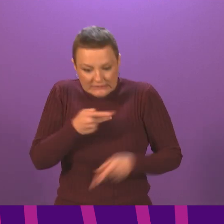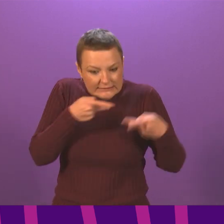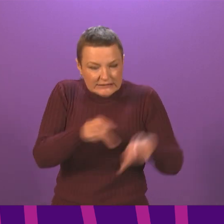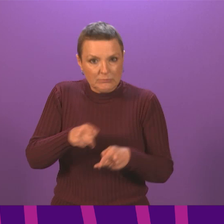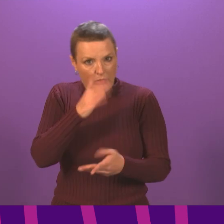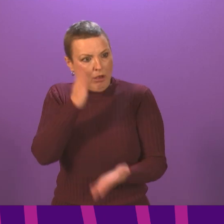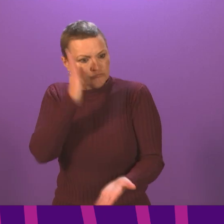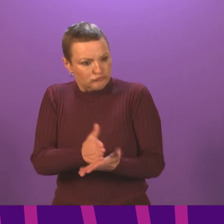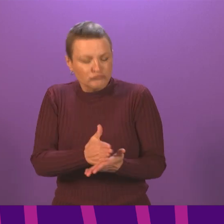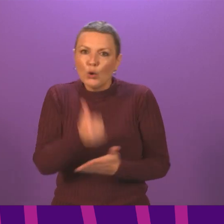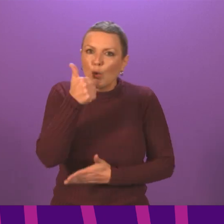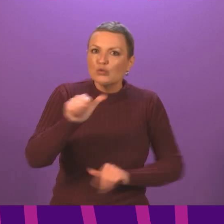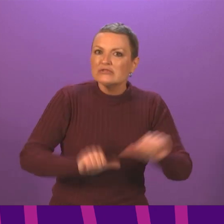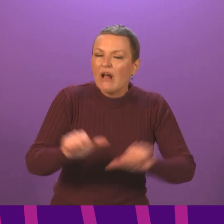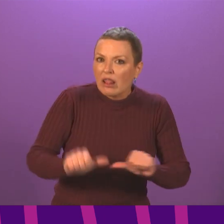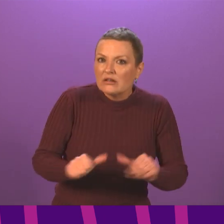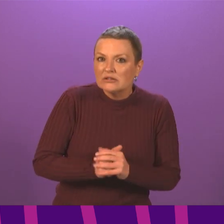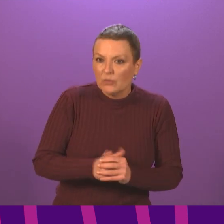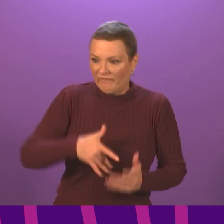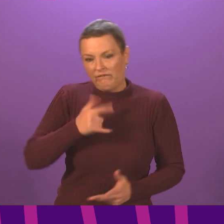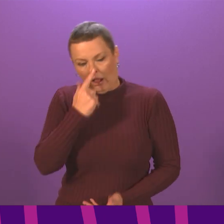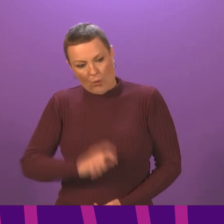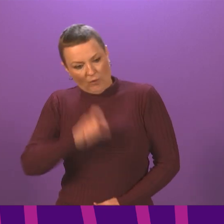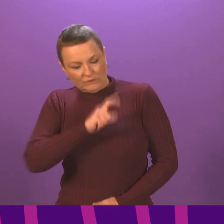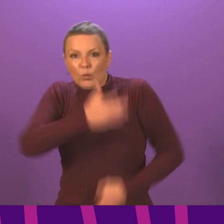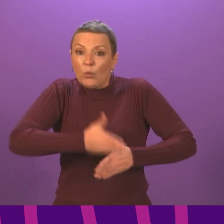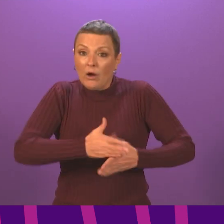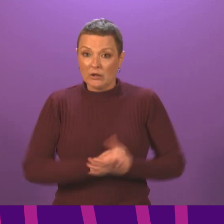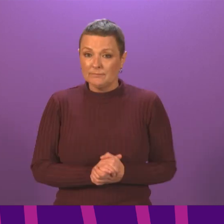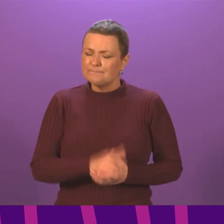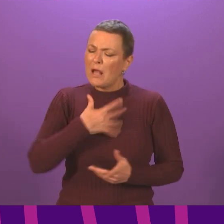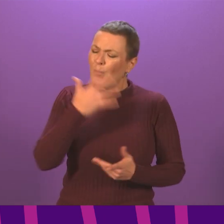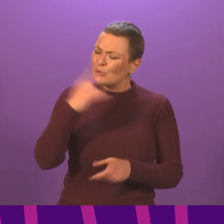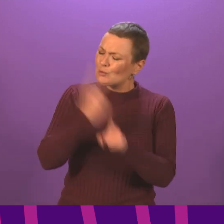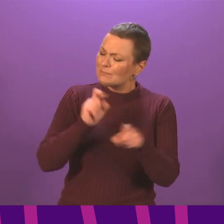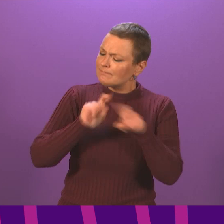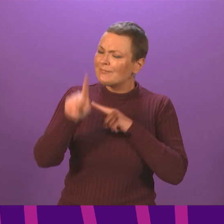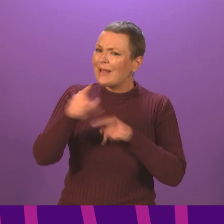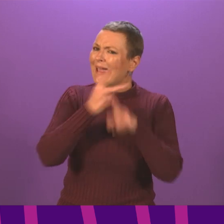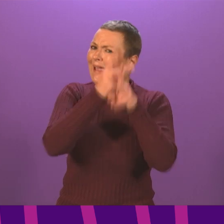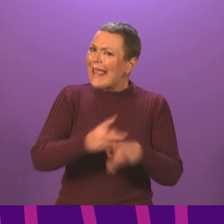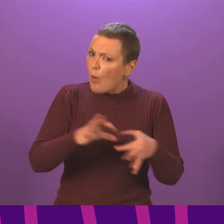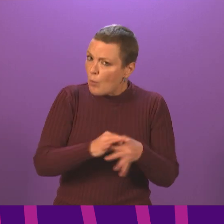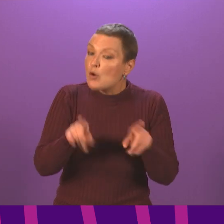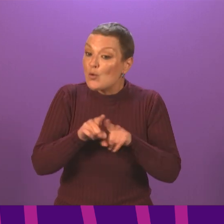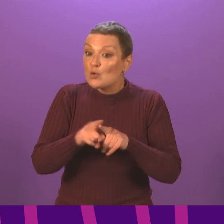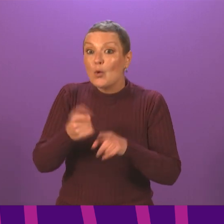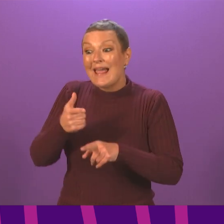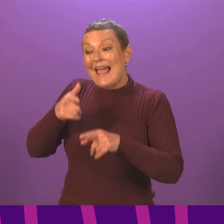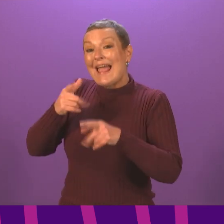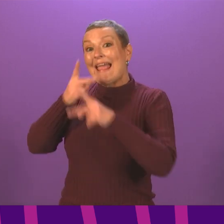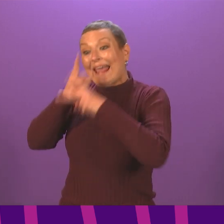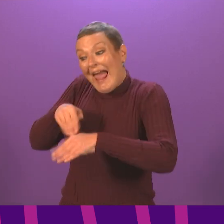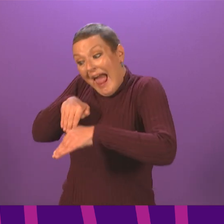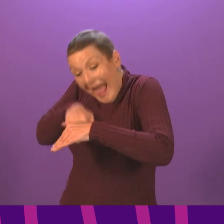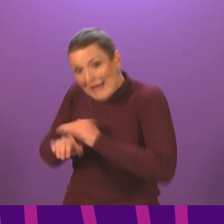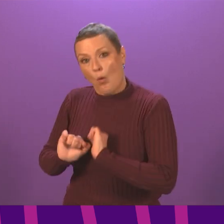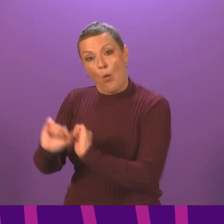I want to return to testing in social care—care homes and home care. Given the very difficult